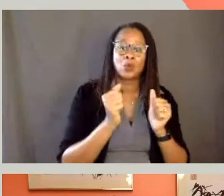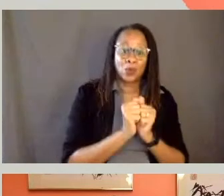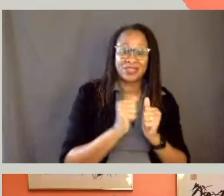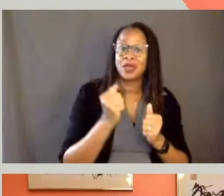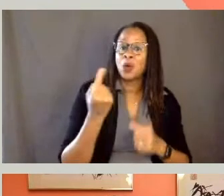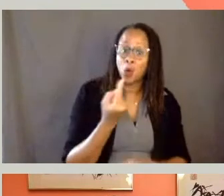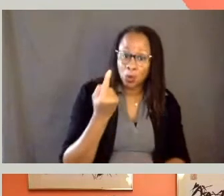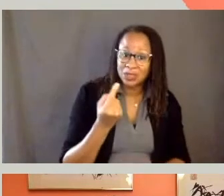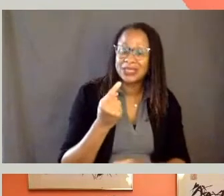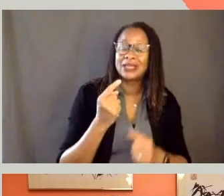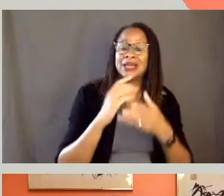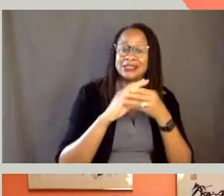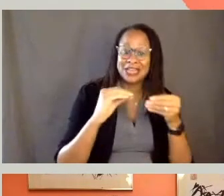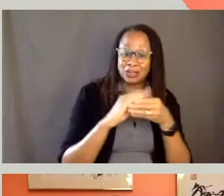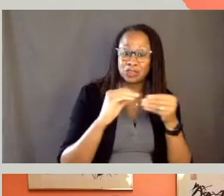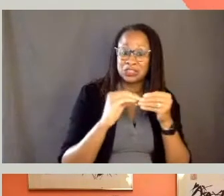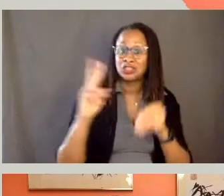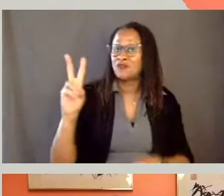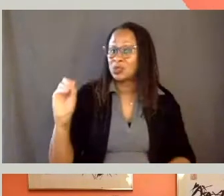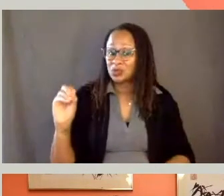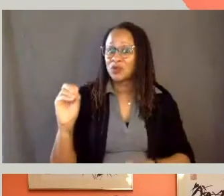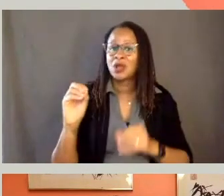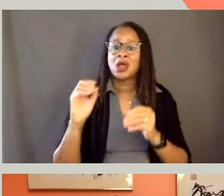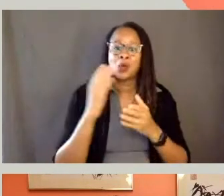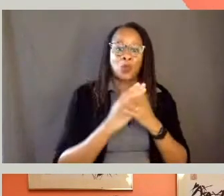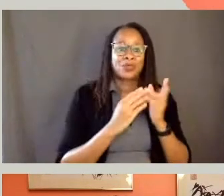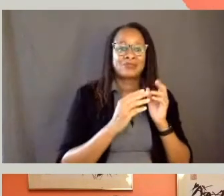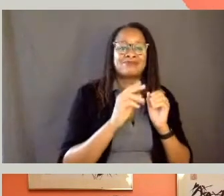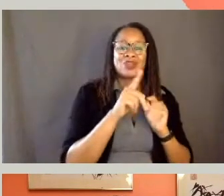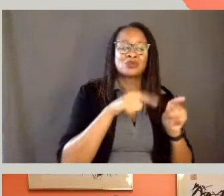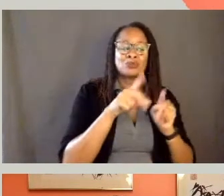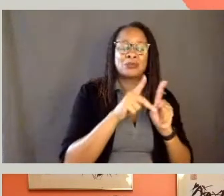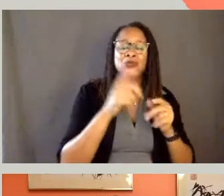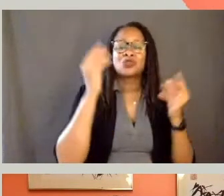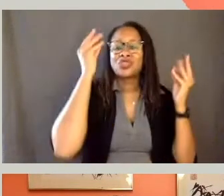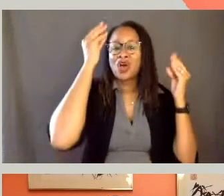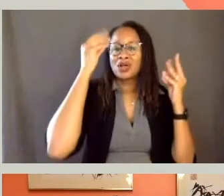as sort of thoughts, and made a very accessible, beautiful